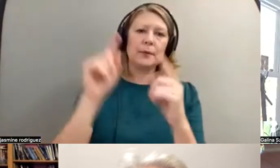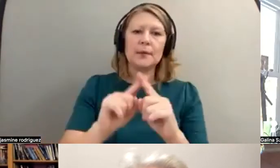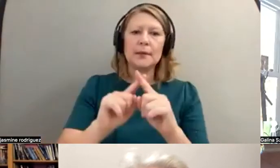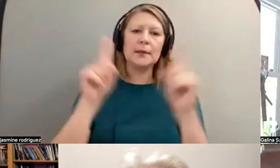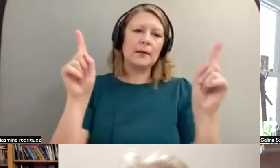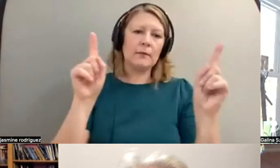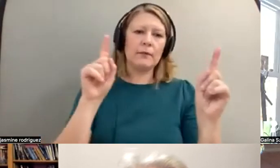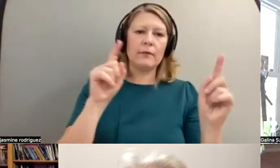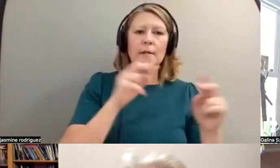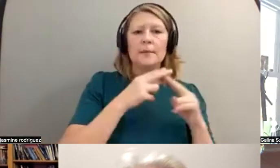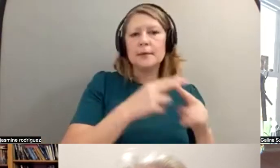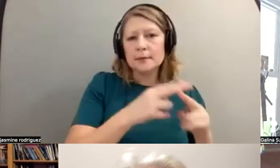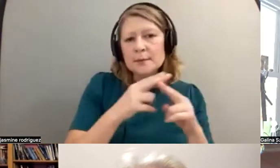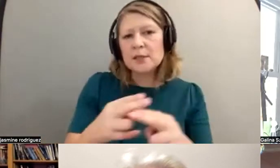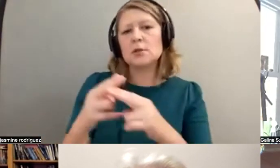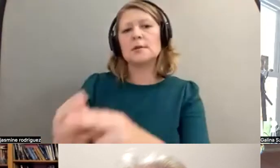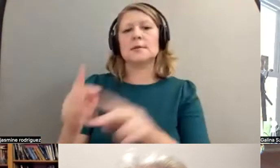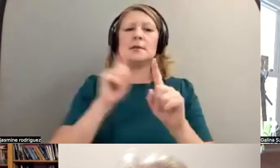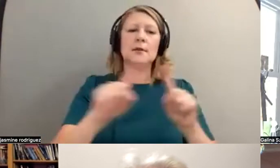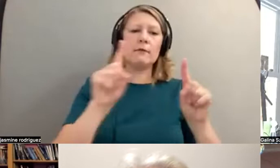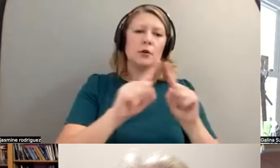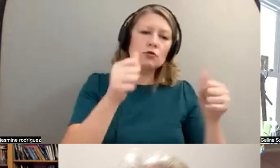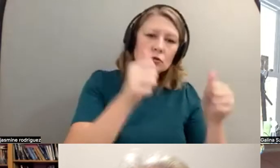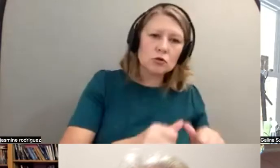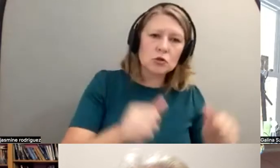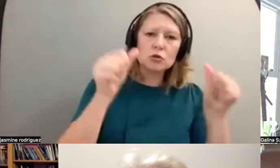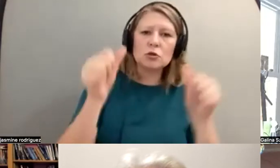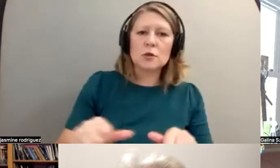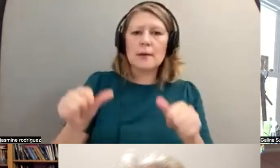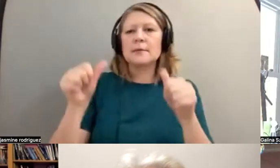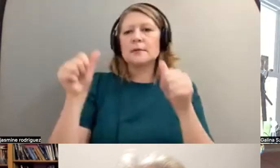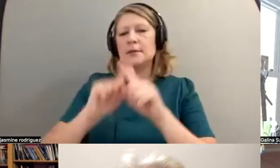and different shape and color. And I think, sometimes it comes to me,